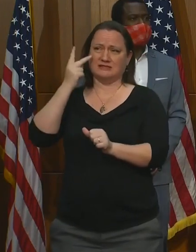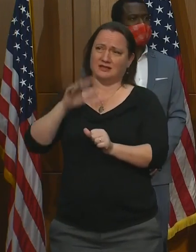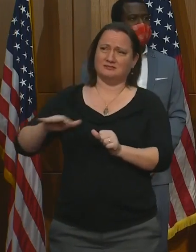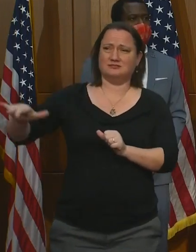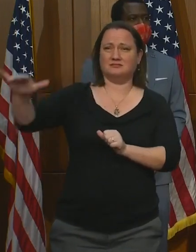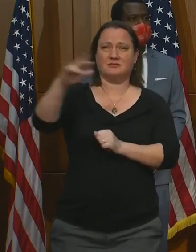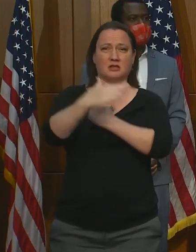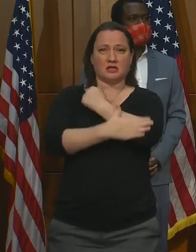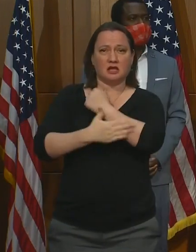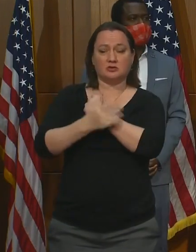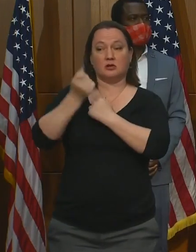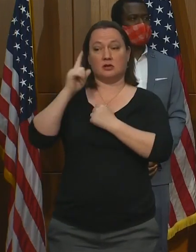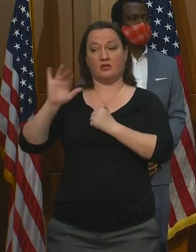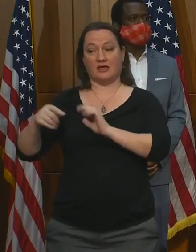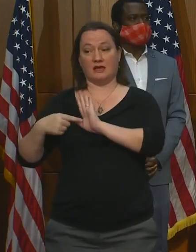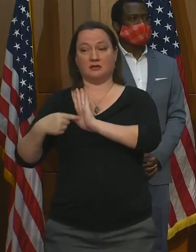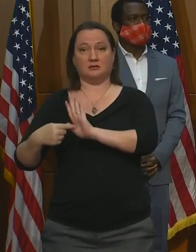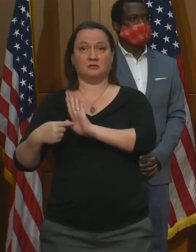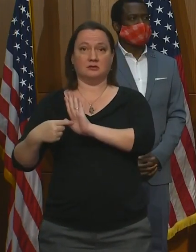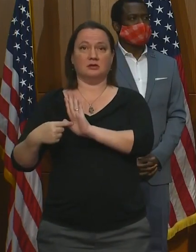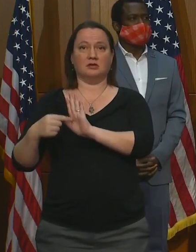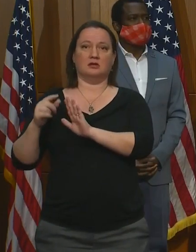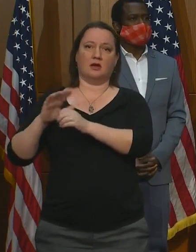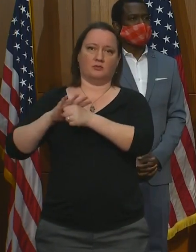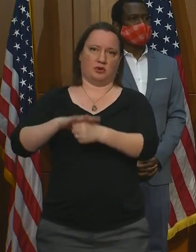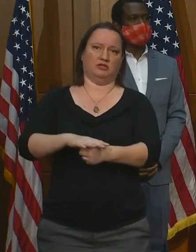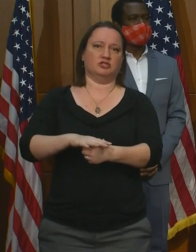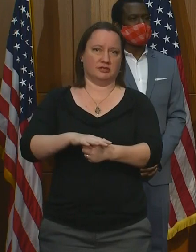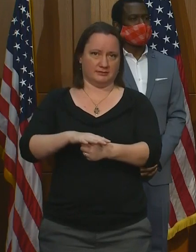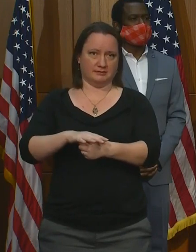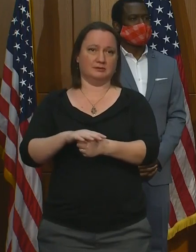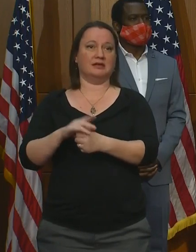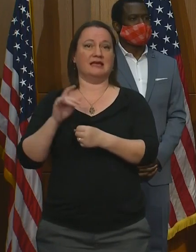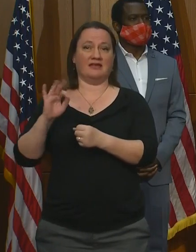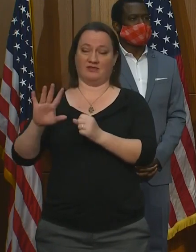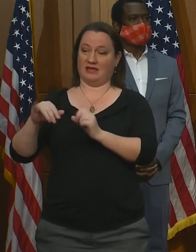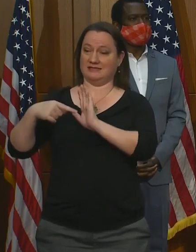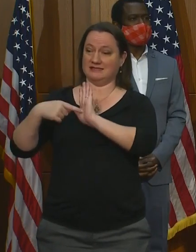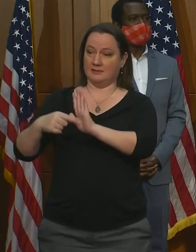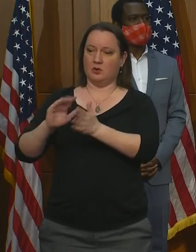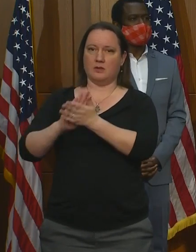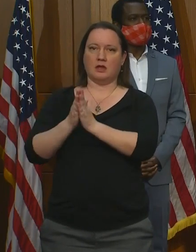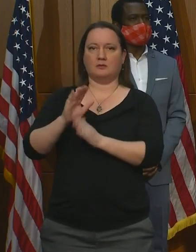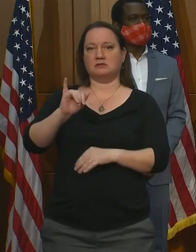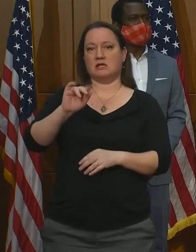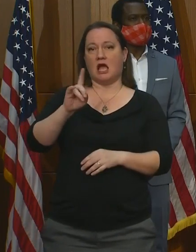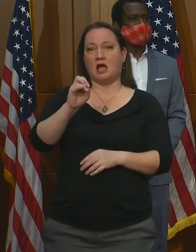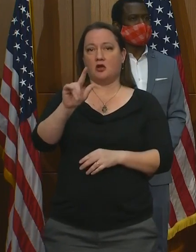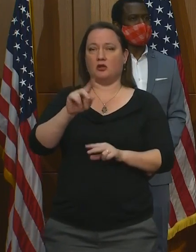YES AND WE KNOW THAT AND WE SEE THAT ACROSS THE NATION BUT THE STATUE IS A SYMBOL OF